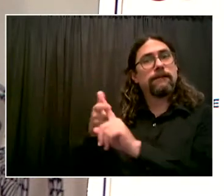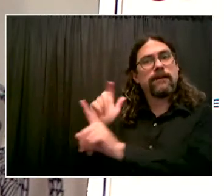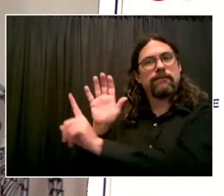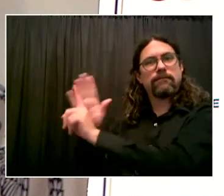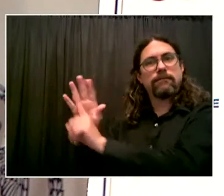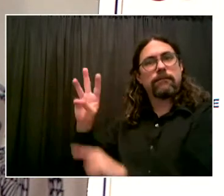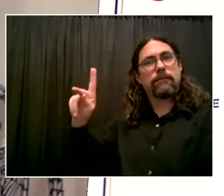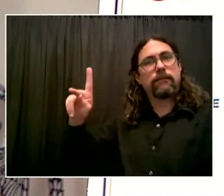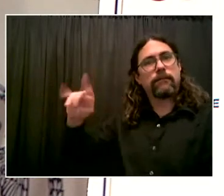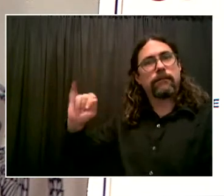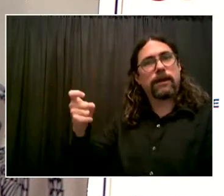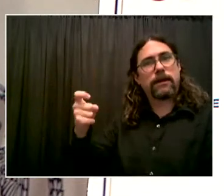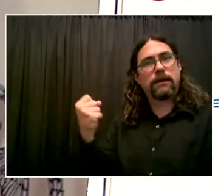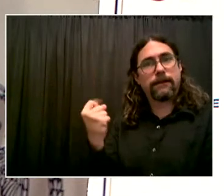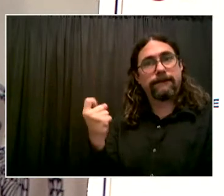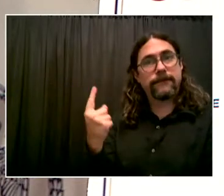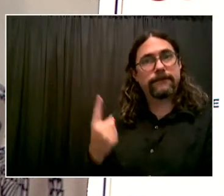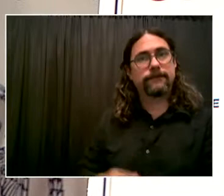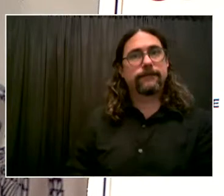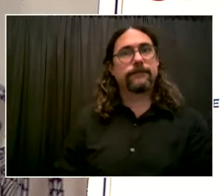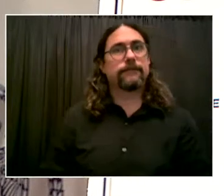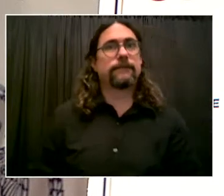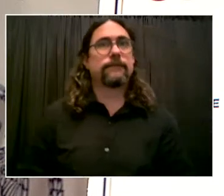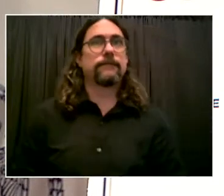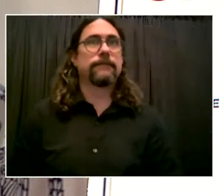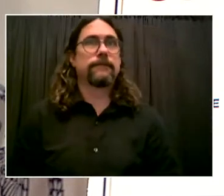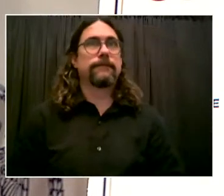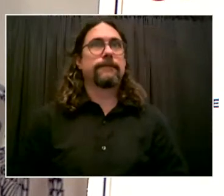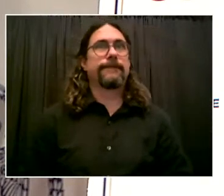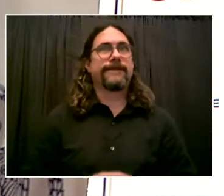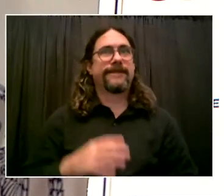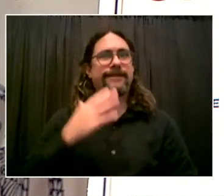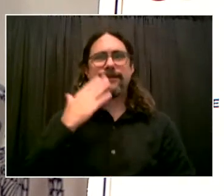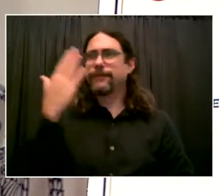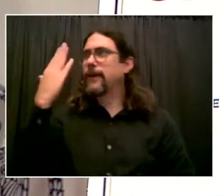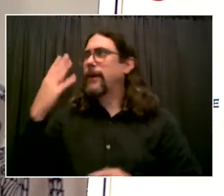PIX 11 Reporter: